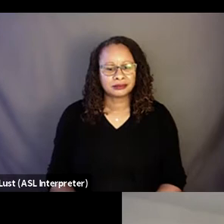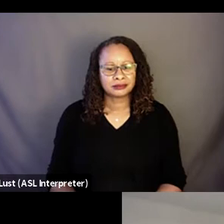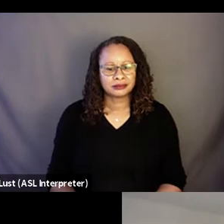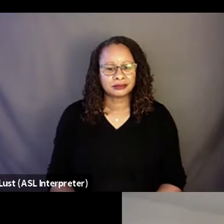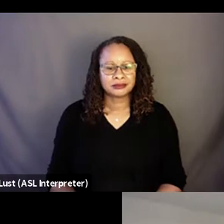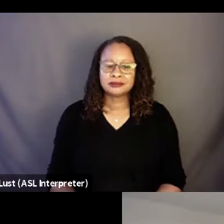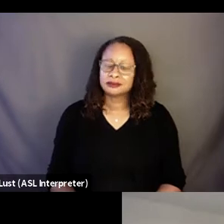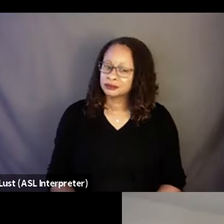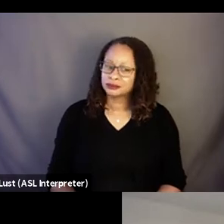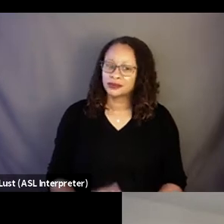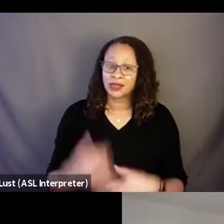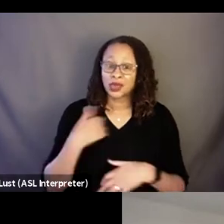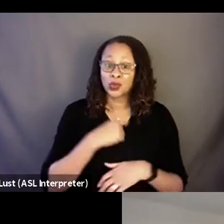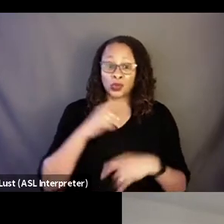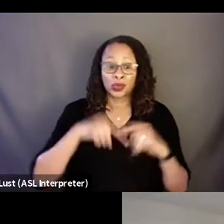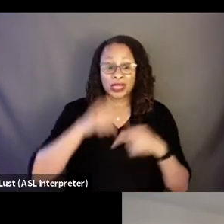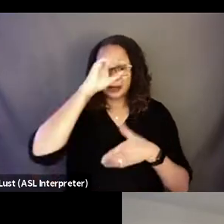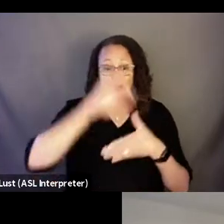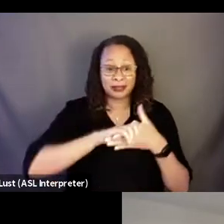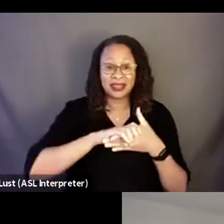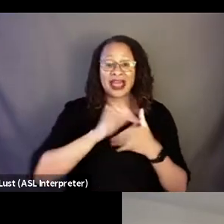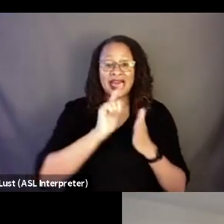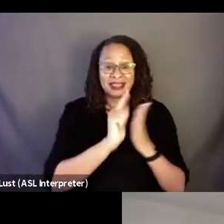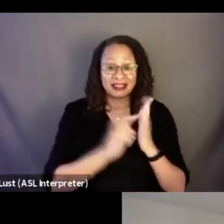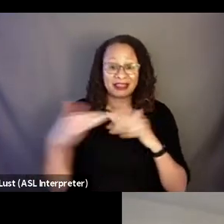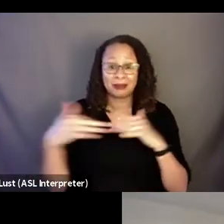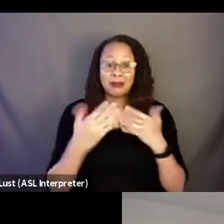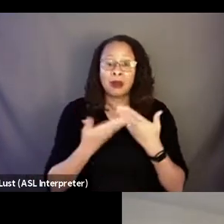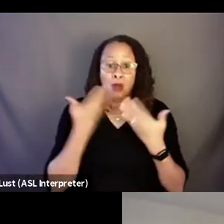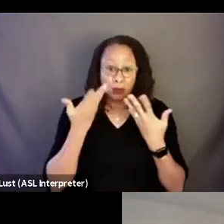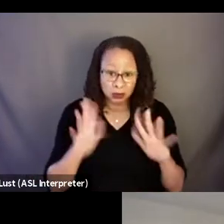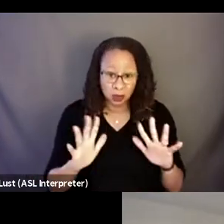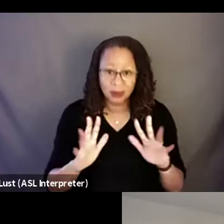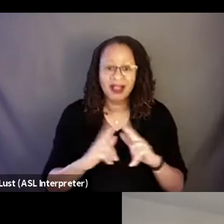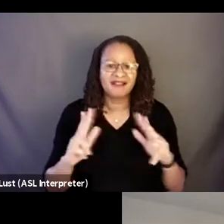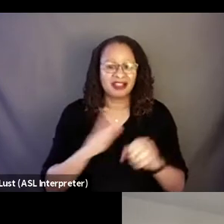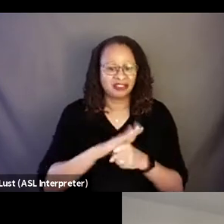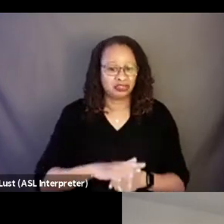We cannot believe that the legal battles are almost over. It's been a very stressful year for everyone